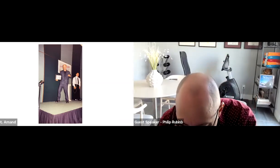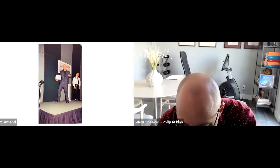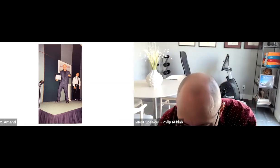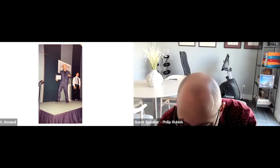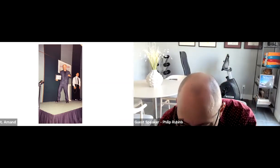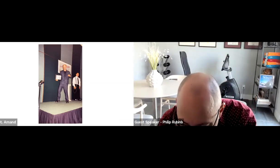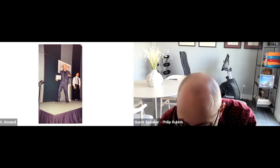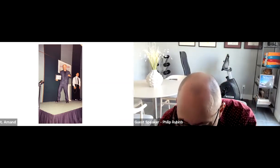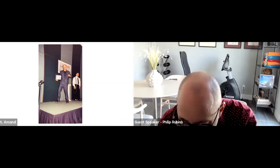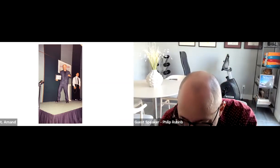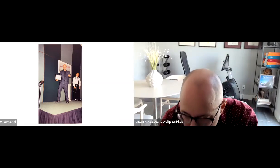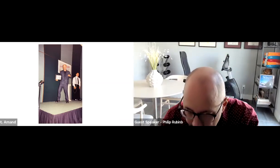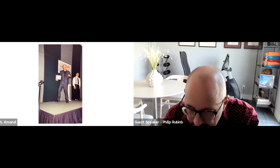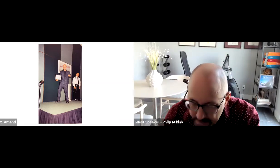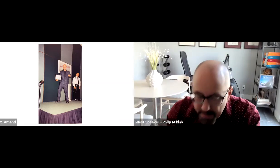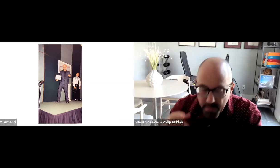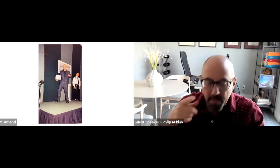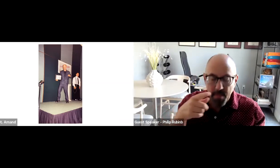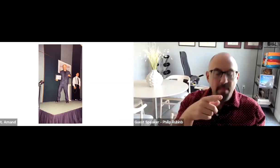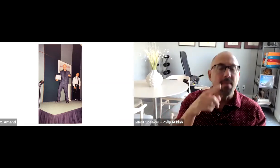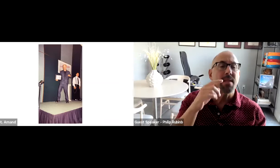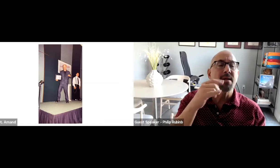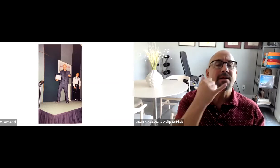Couldn't be more impressed with his work.